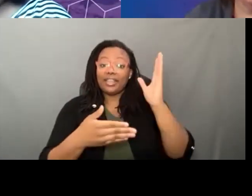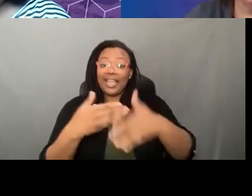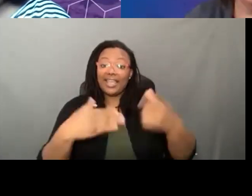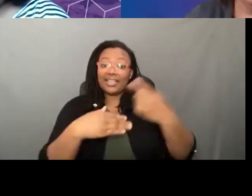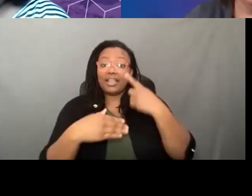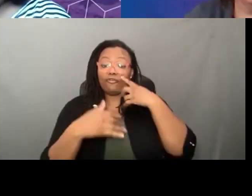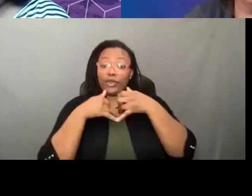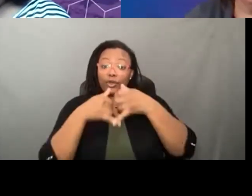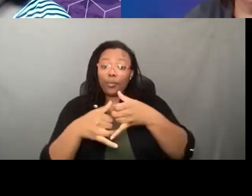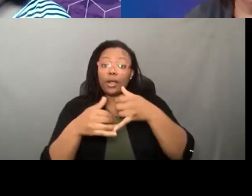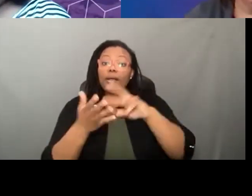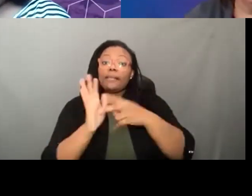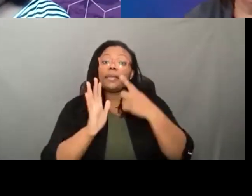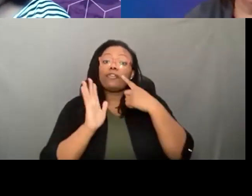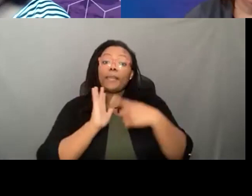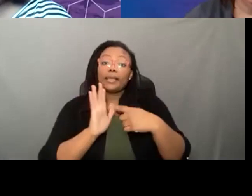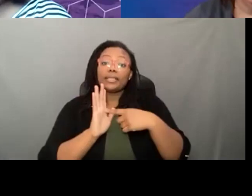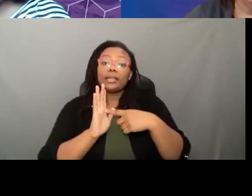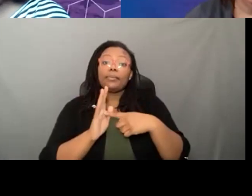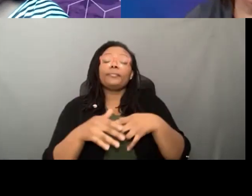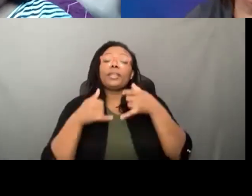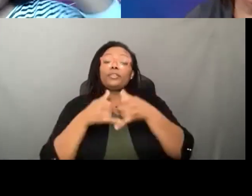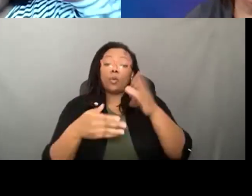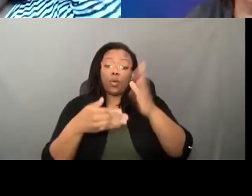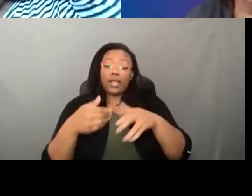So again, in my example, if the award ends September 30th,